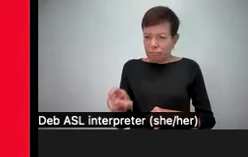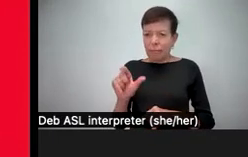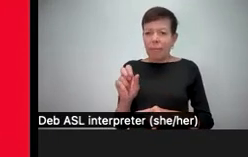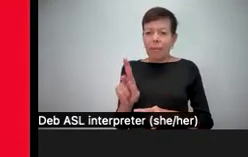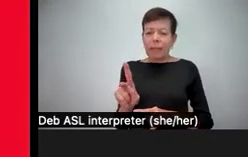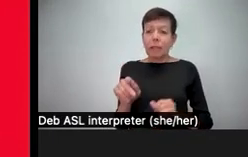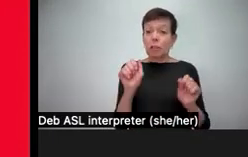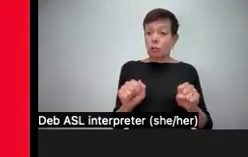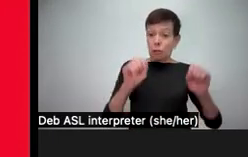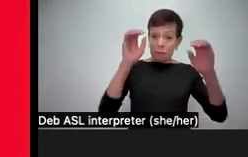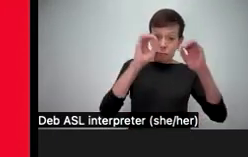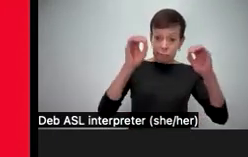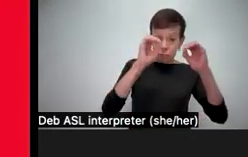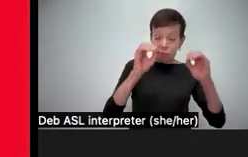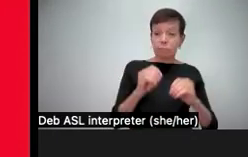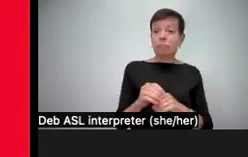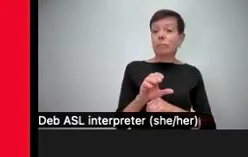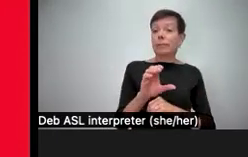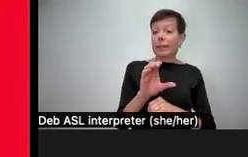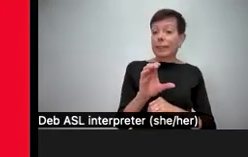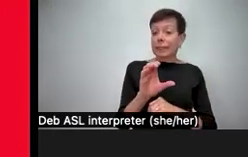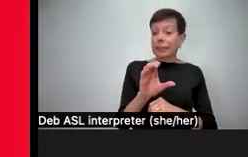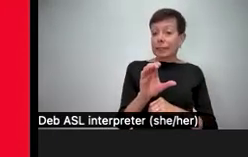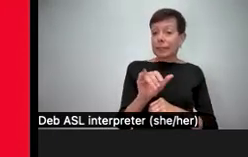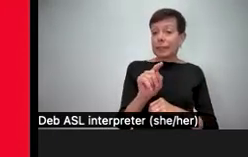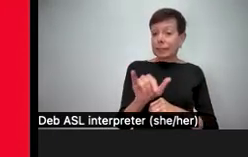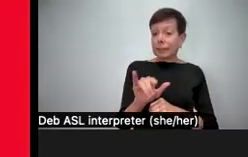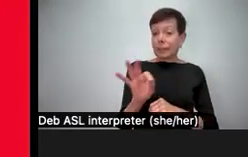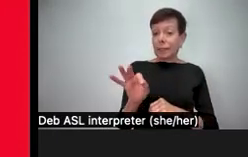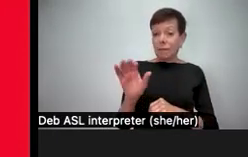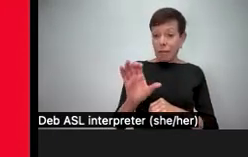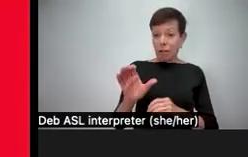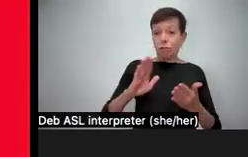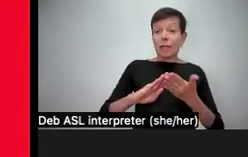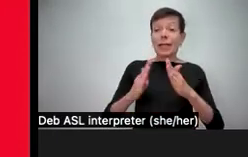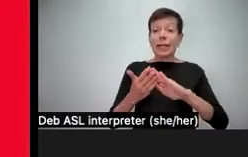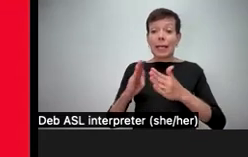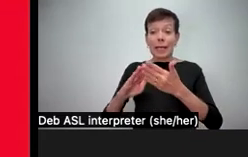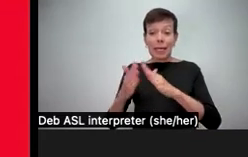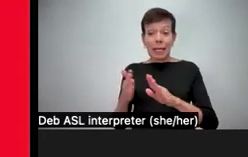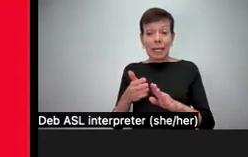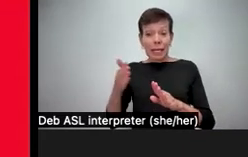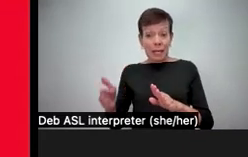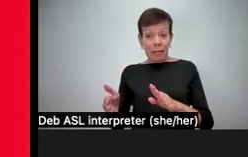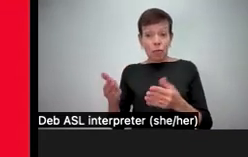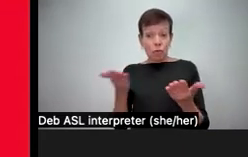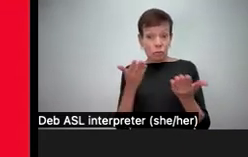the City of Calgary Neighbourhood Services, it'll bring you right there. Excuse me.